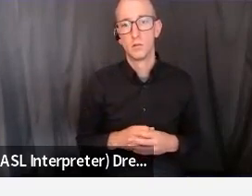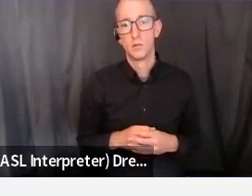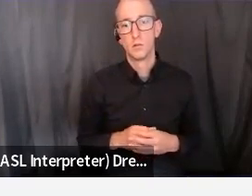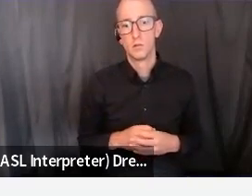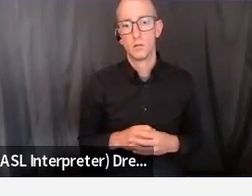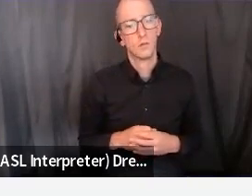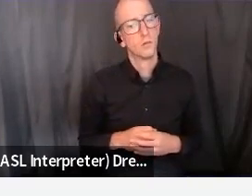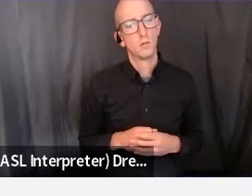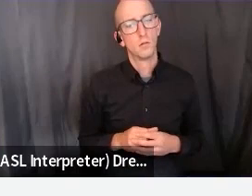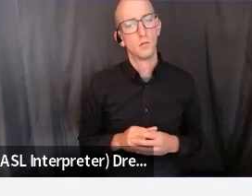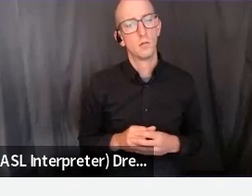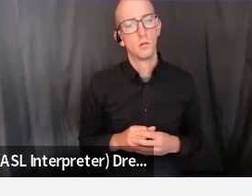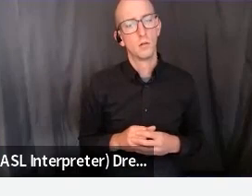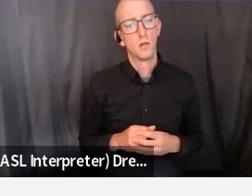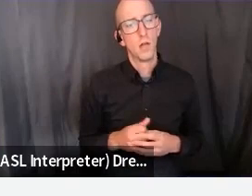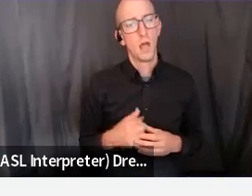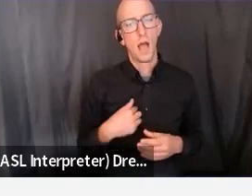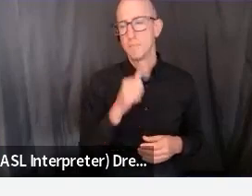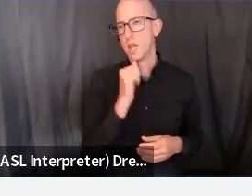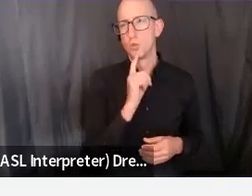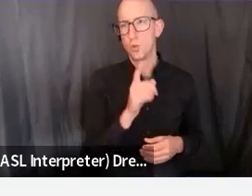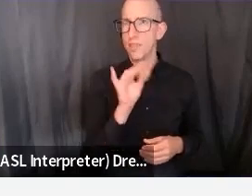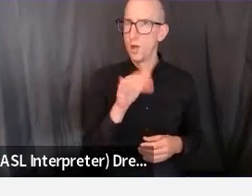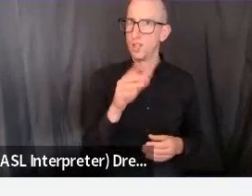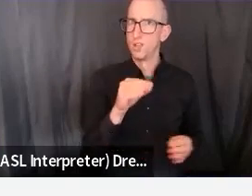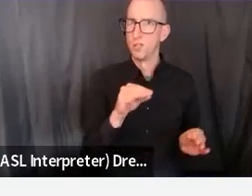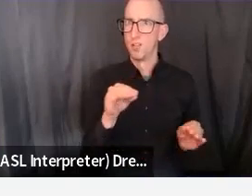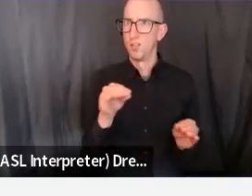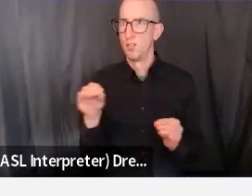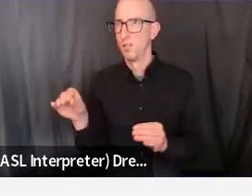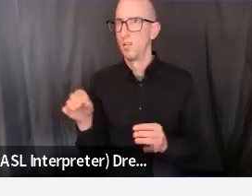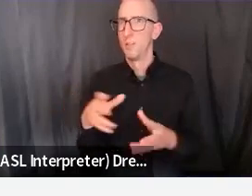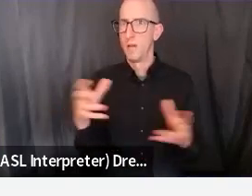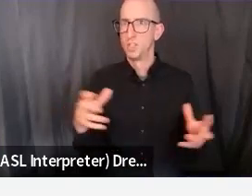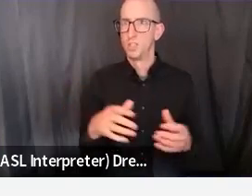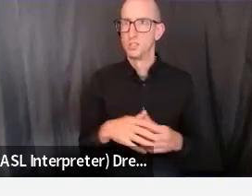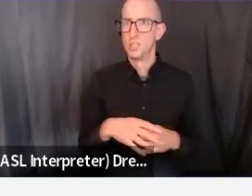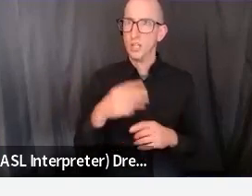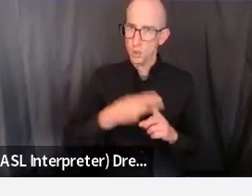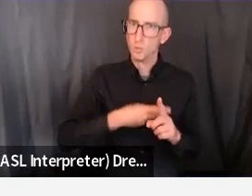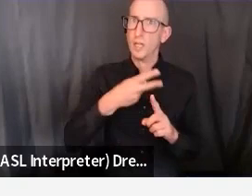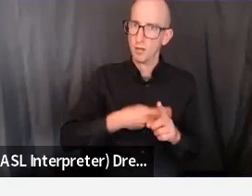that can be used to deploy emission reduction technologies at ports. First, the Port Infrastructure Development